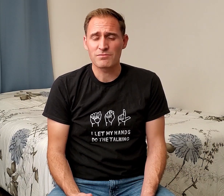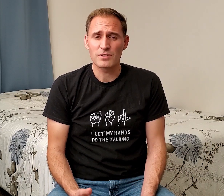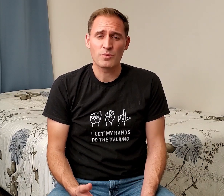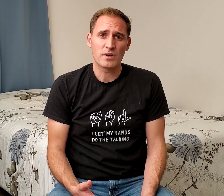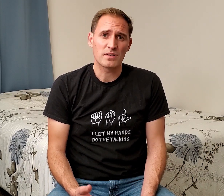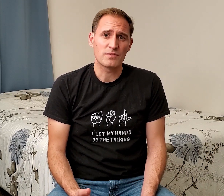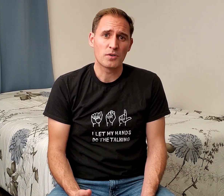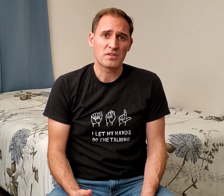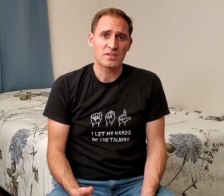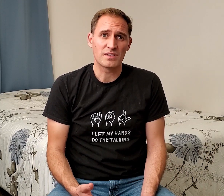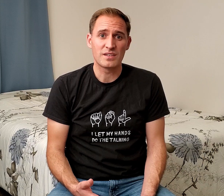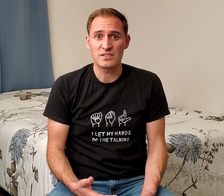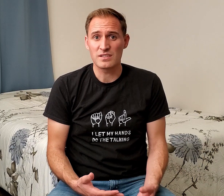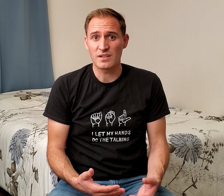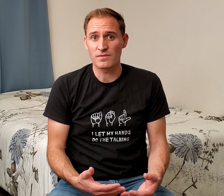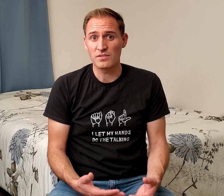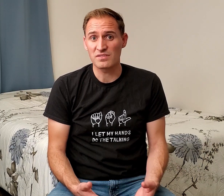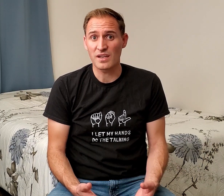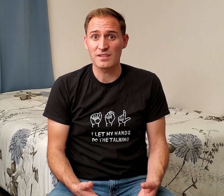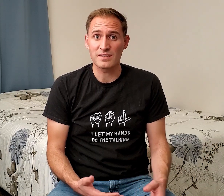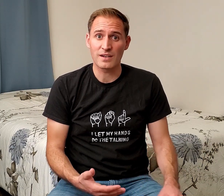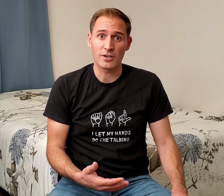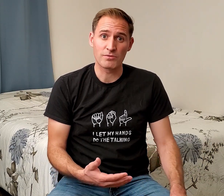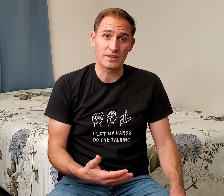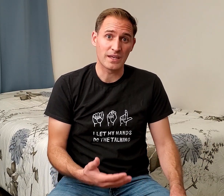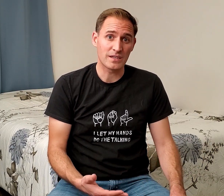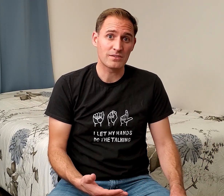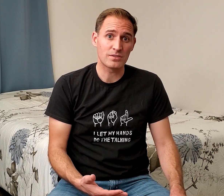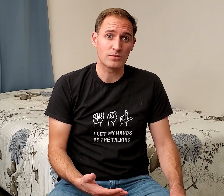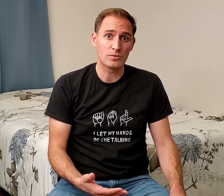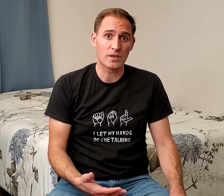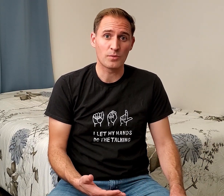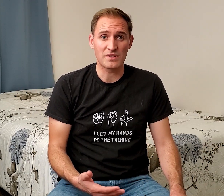really wanted to focus on teaching a few signs that are related to what's